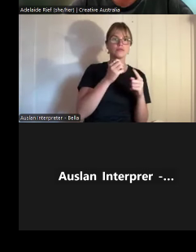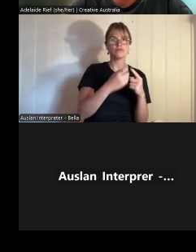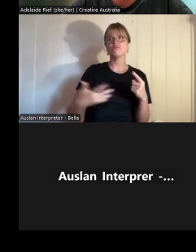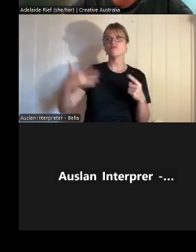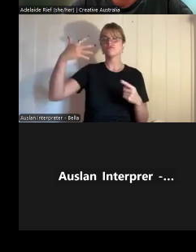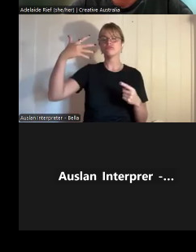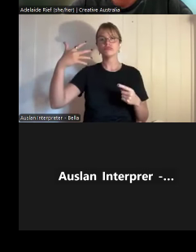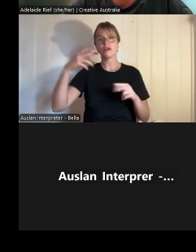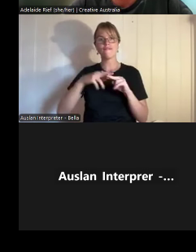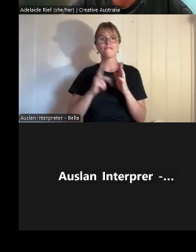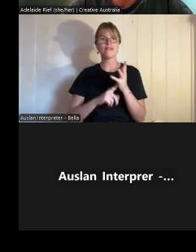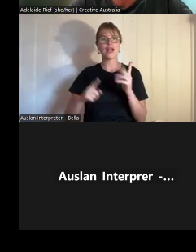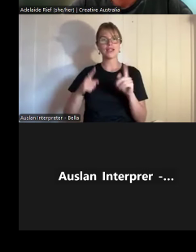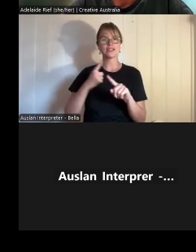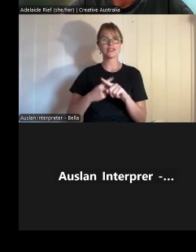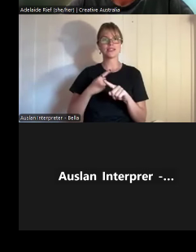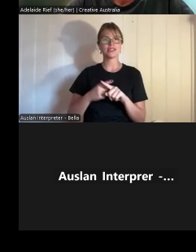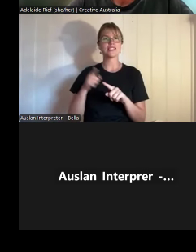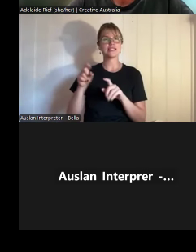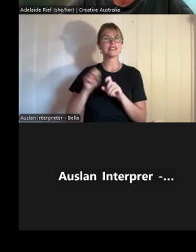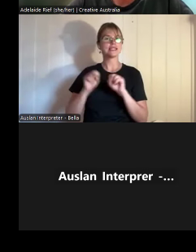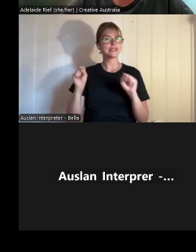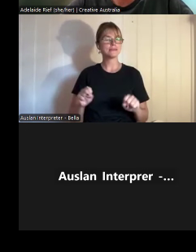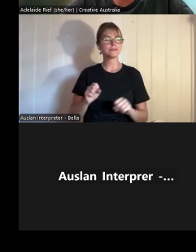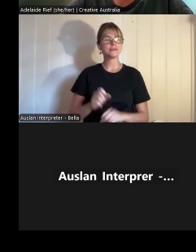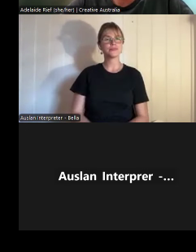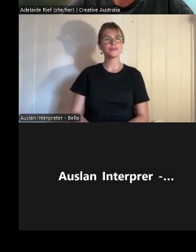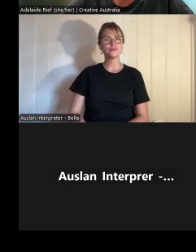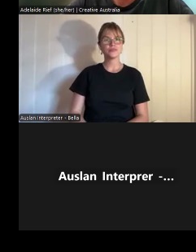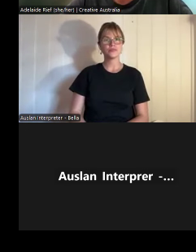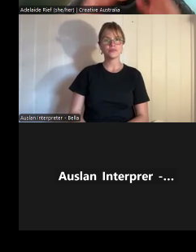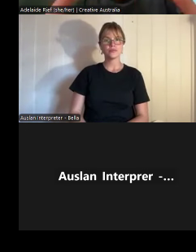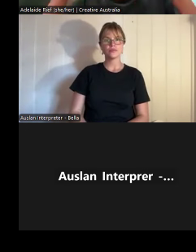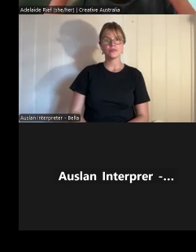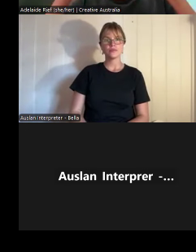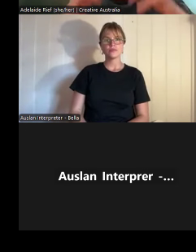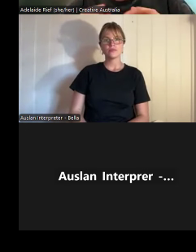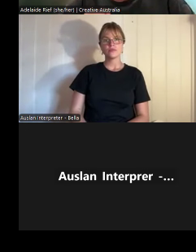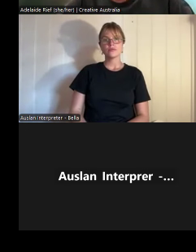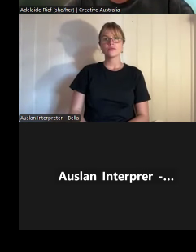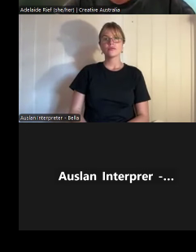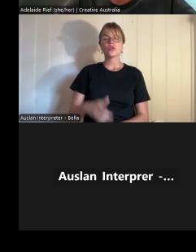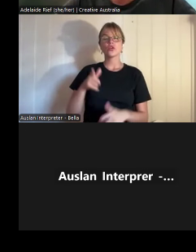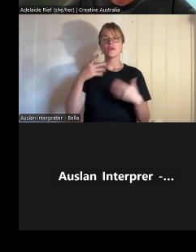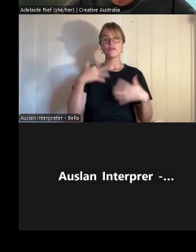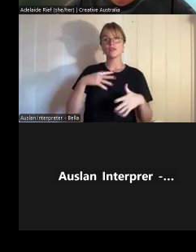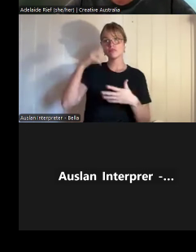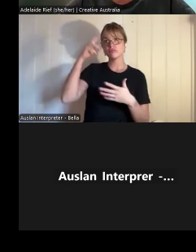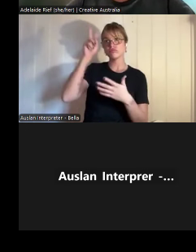management system. So if you need once you've read through all of the information on our website,